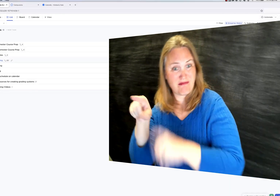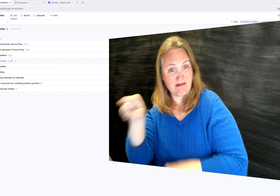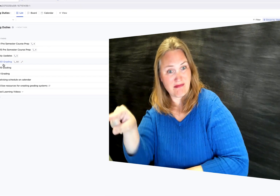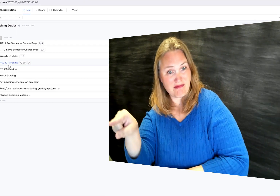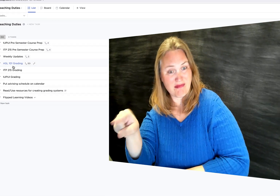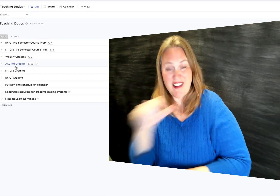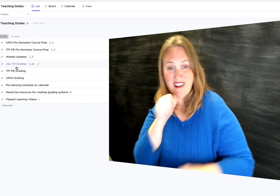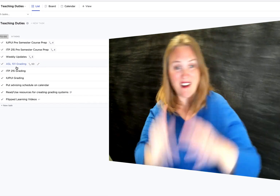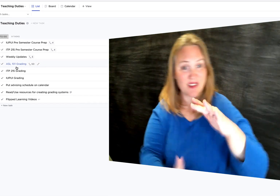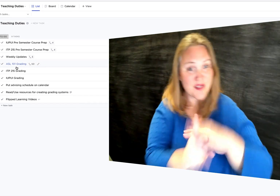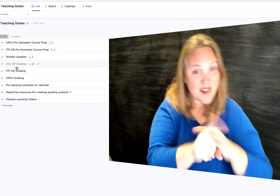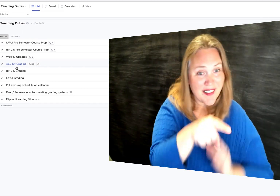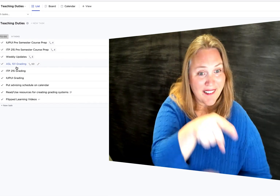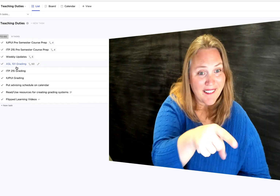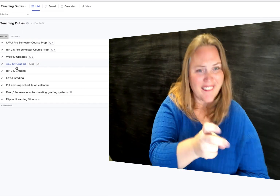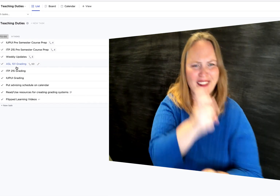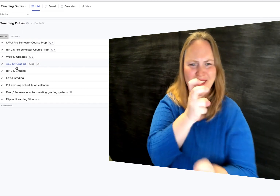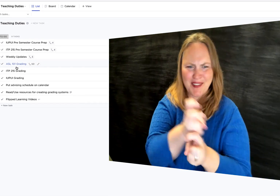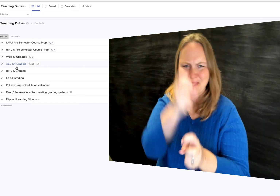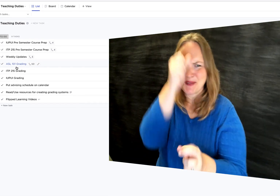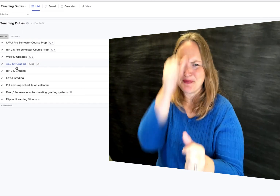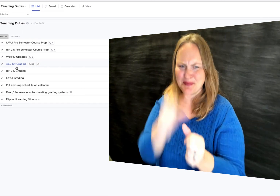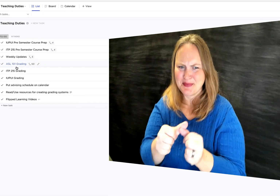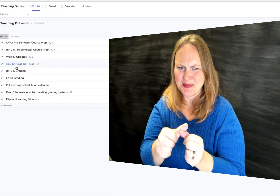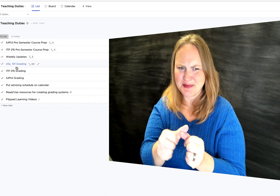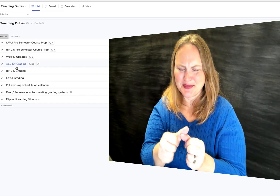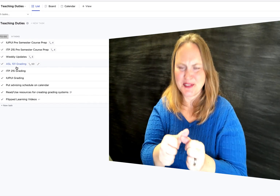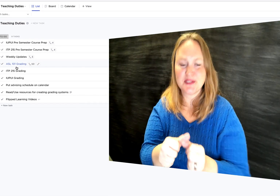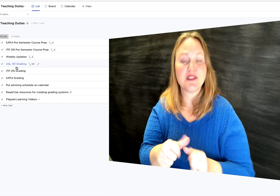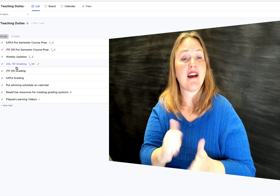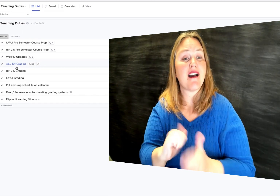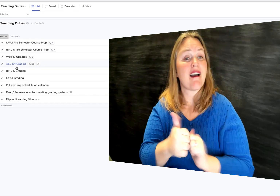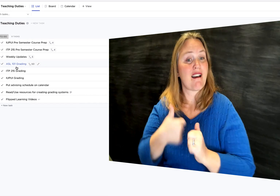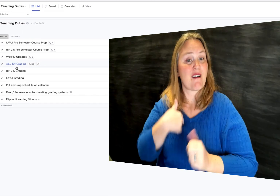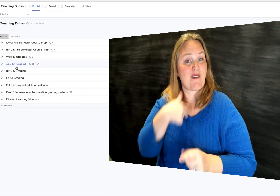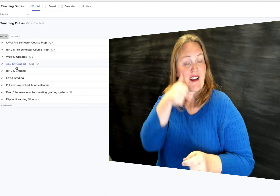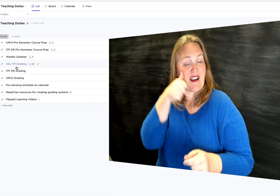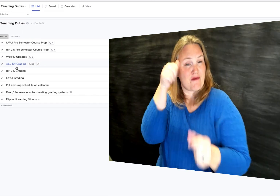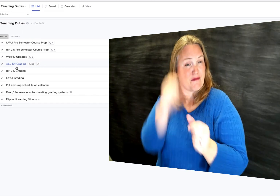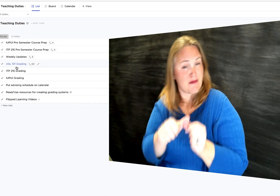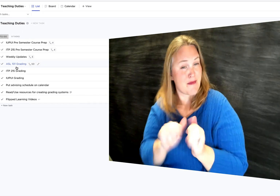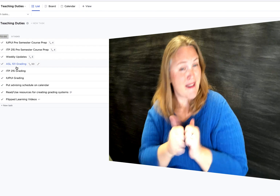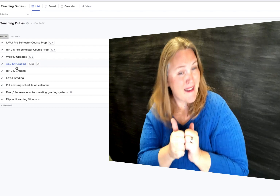So to keep track of them, keep them front of mind, I use like ClickUp.